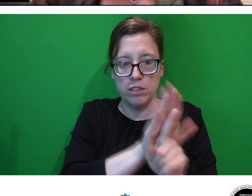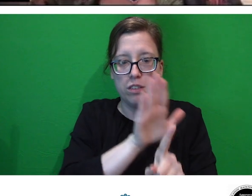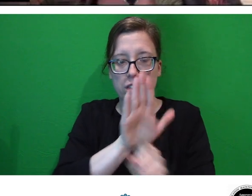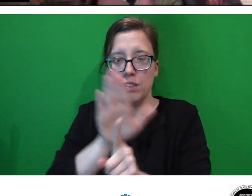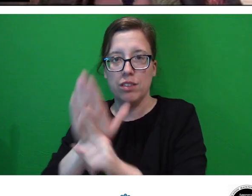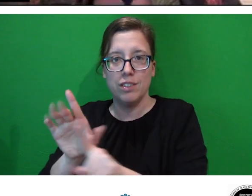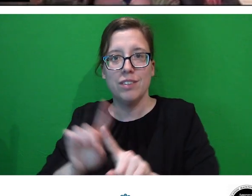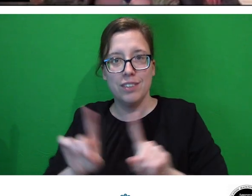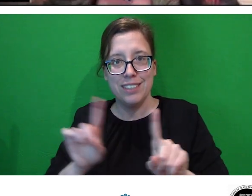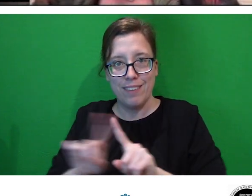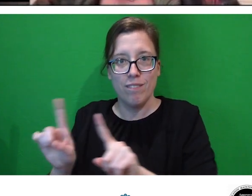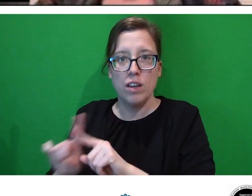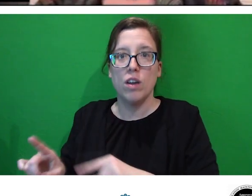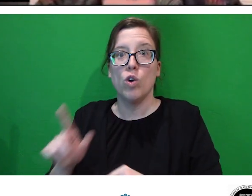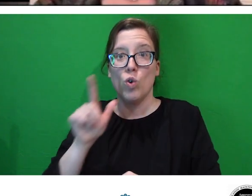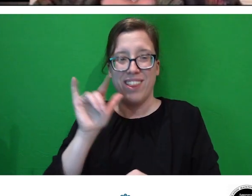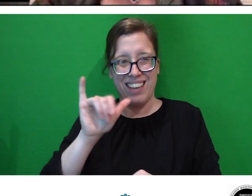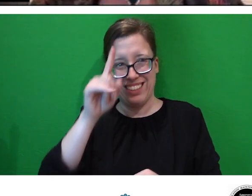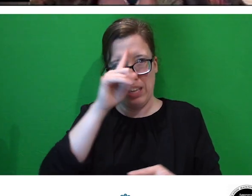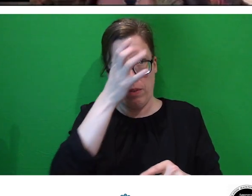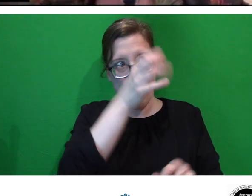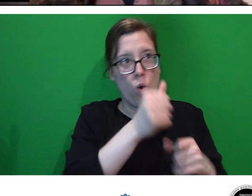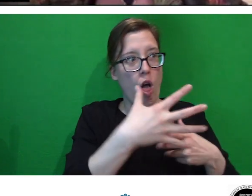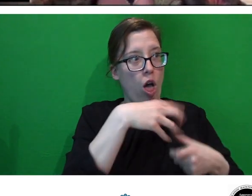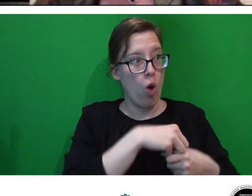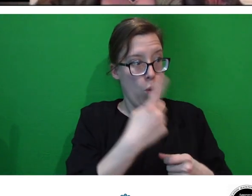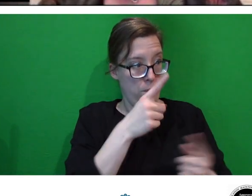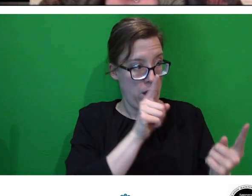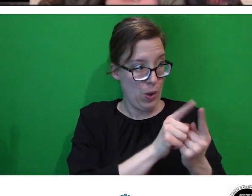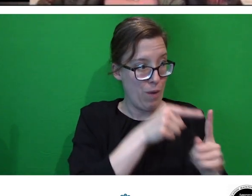similarities of needs, similarities of challenge.